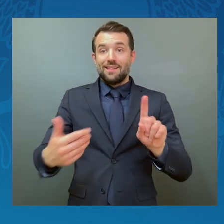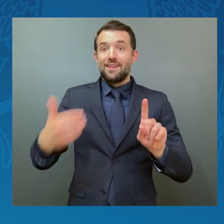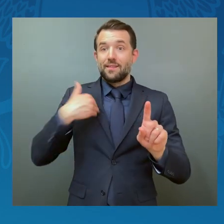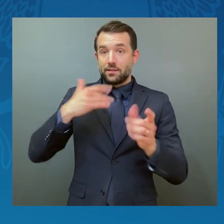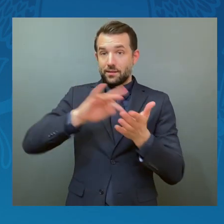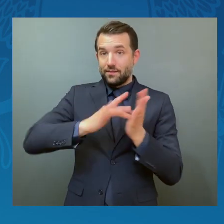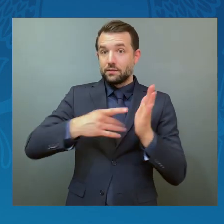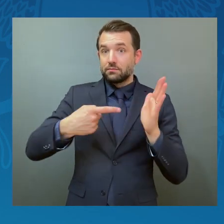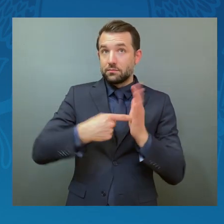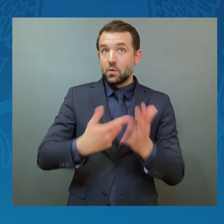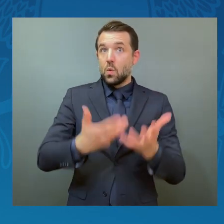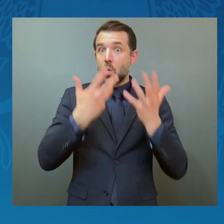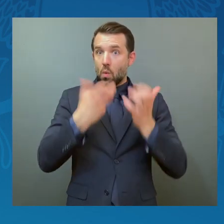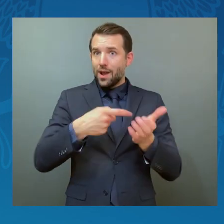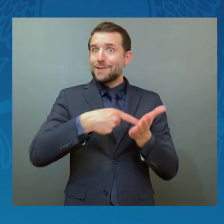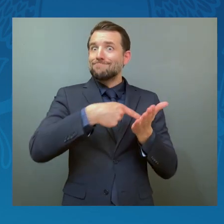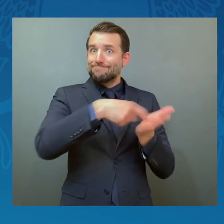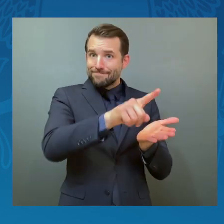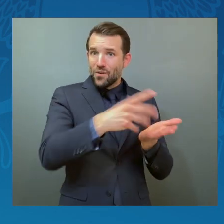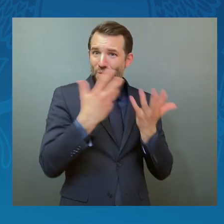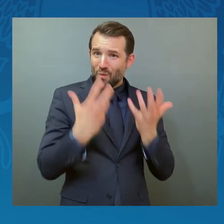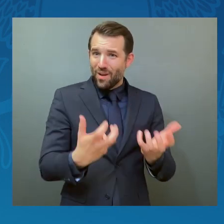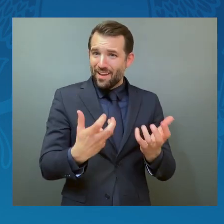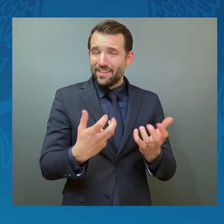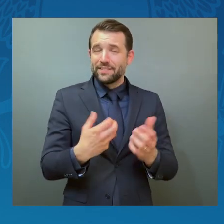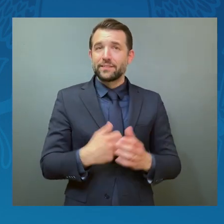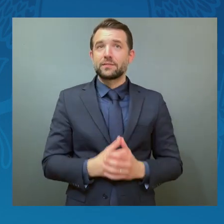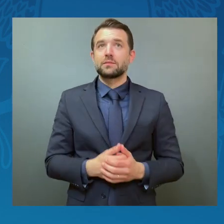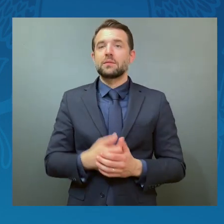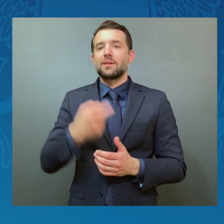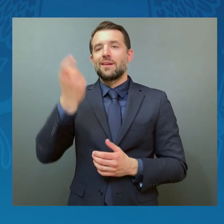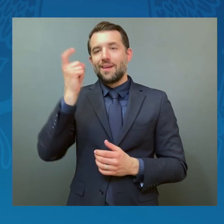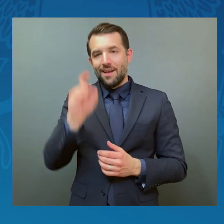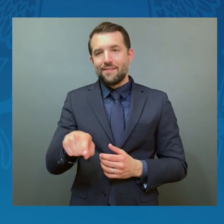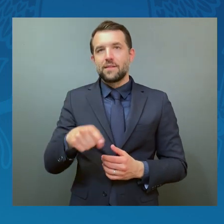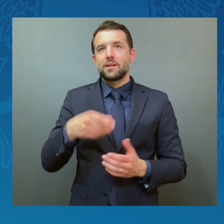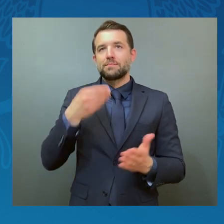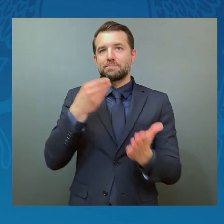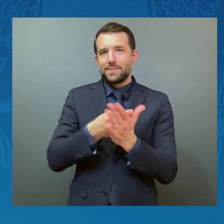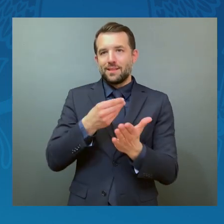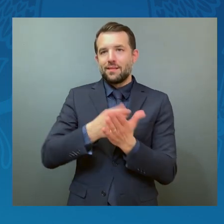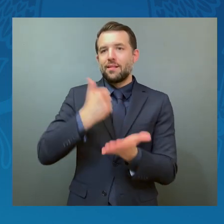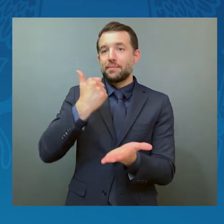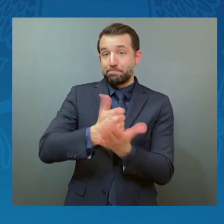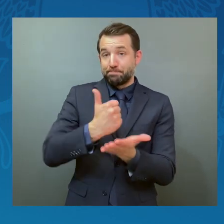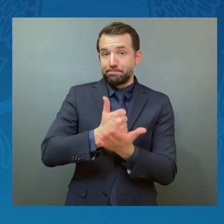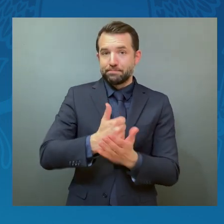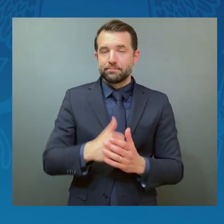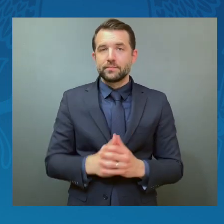To do so they need financial resources. And too often having medical debt